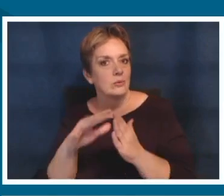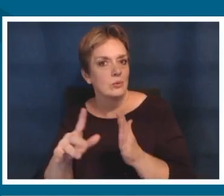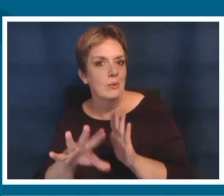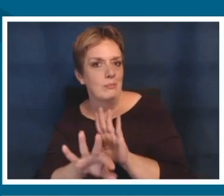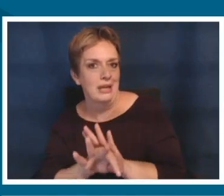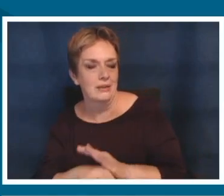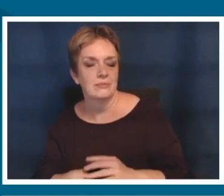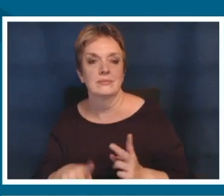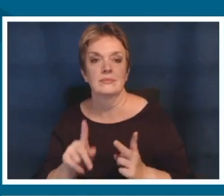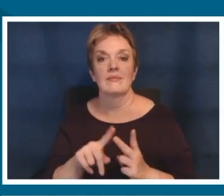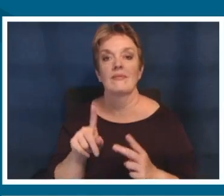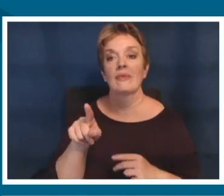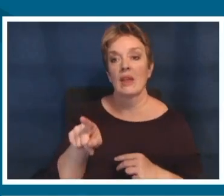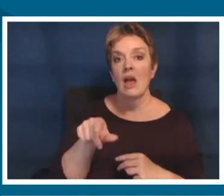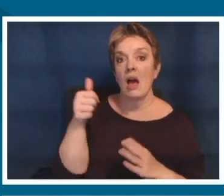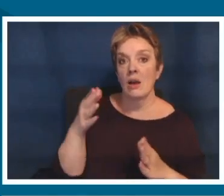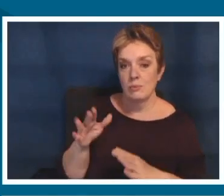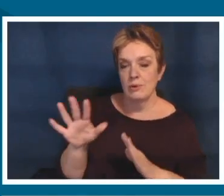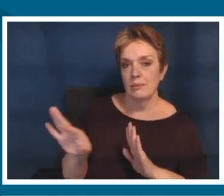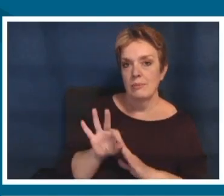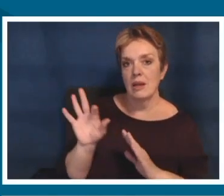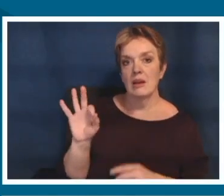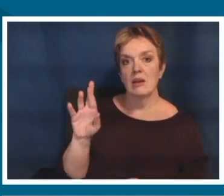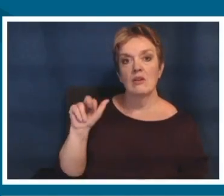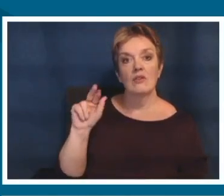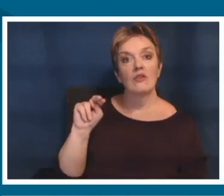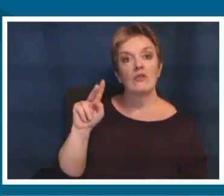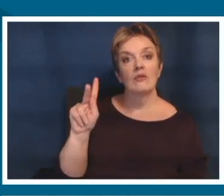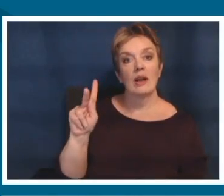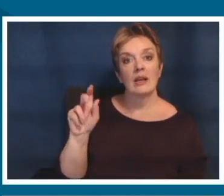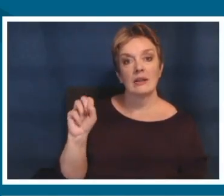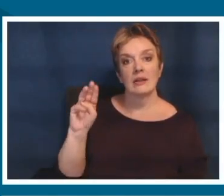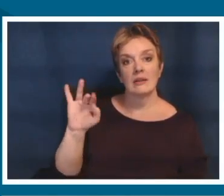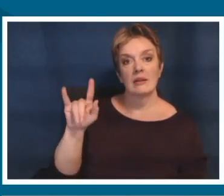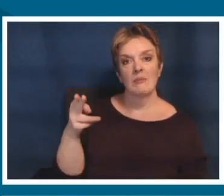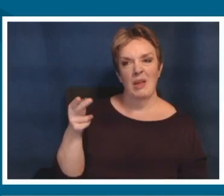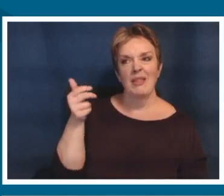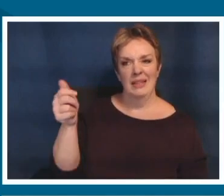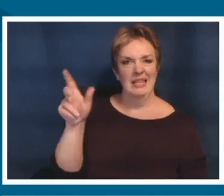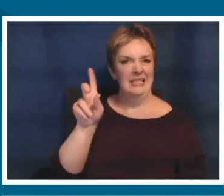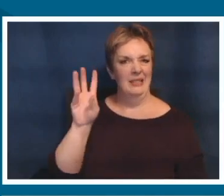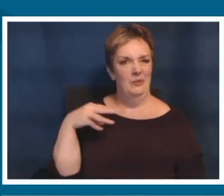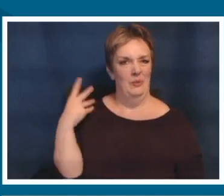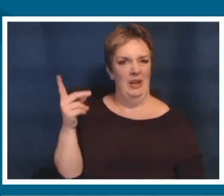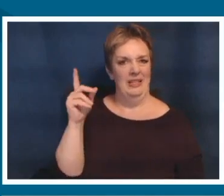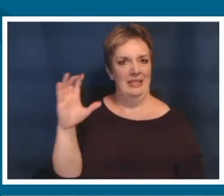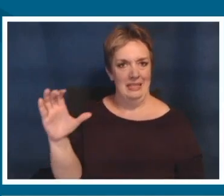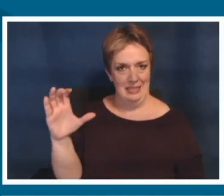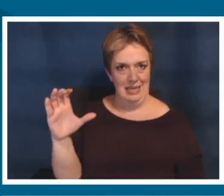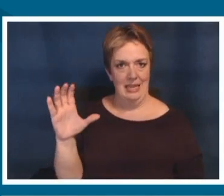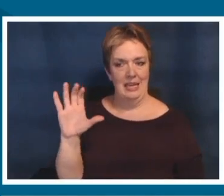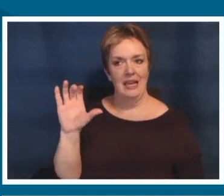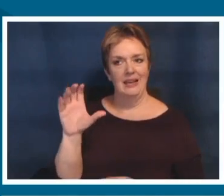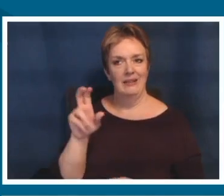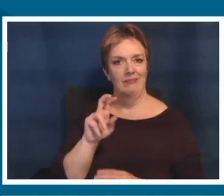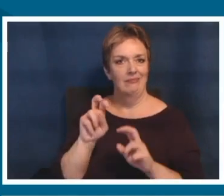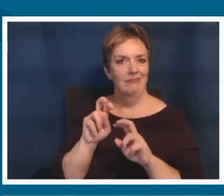dc council member who helped plan for and create the sculpture i had pulled a